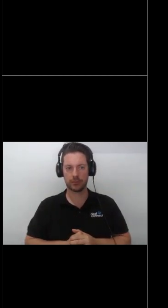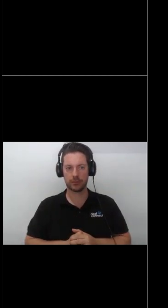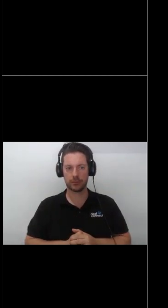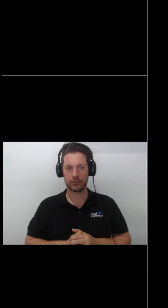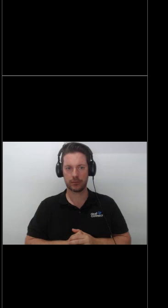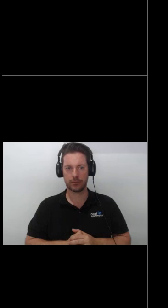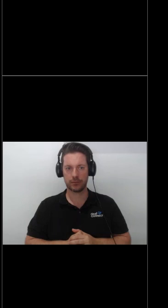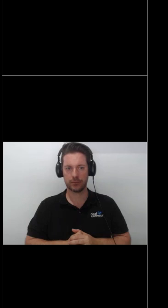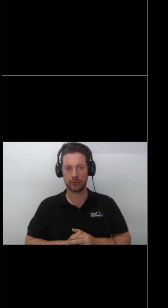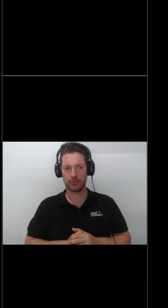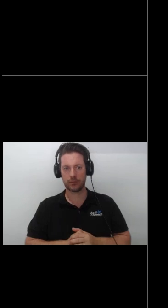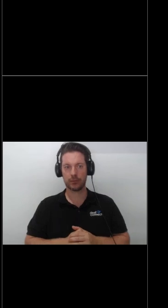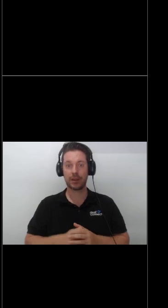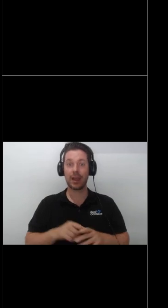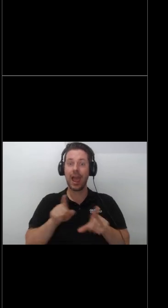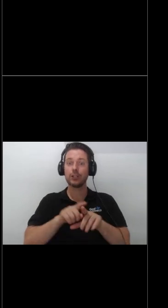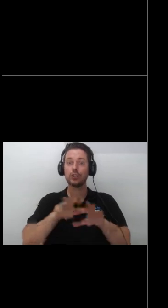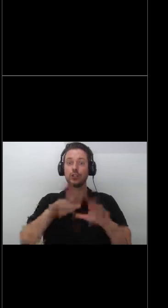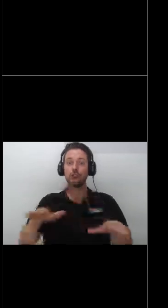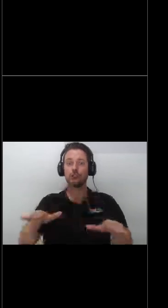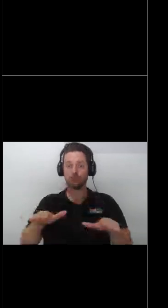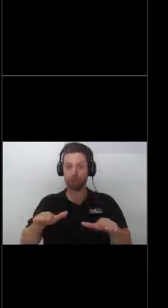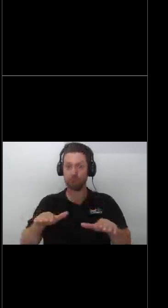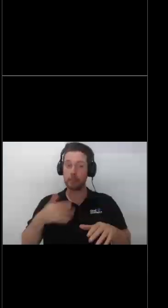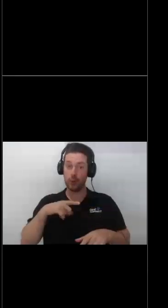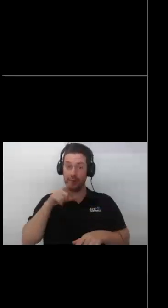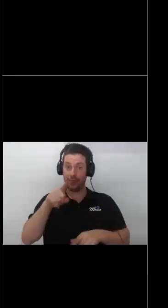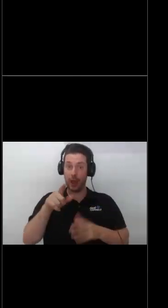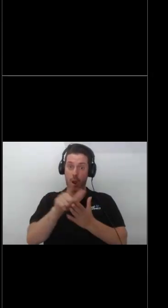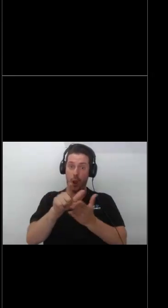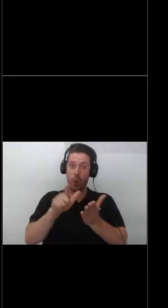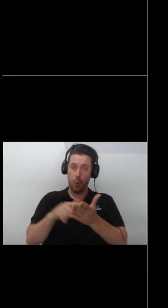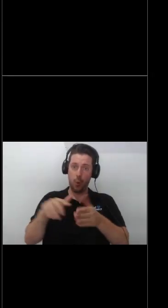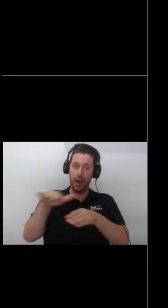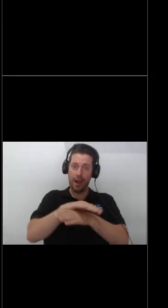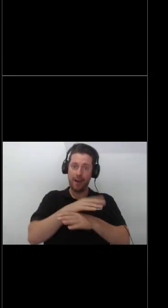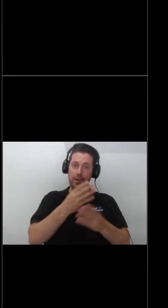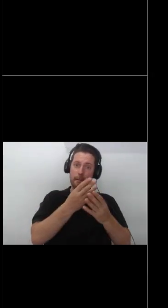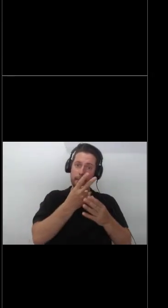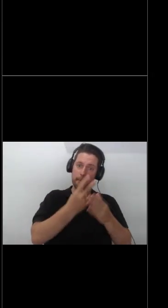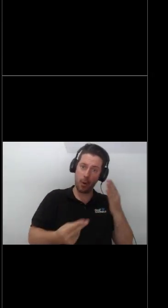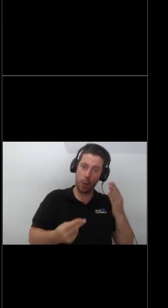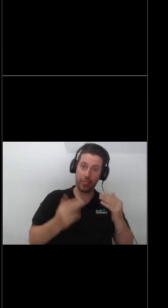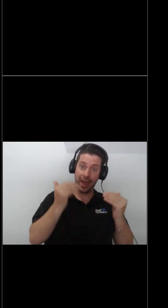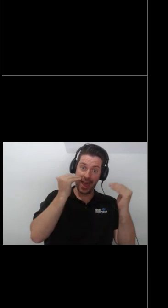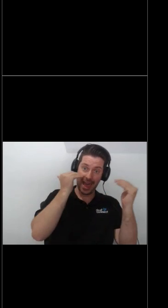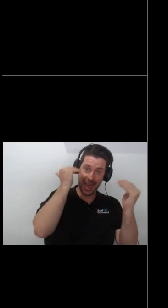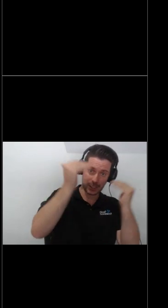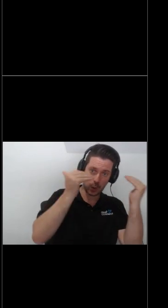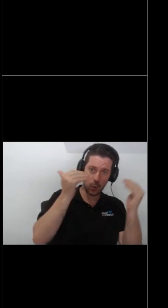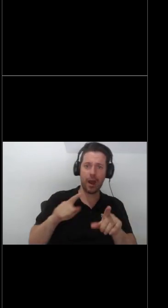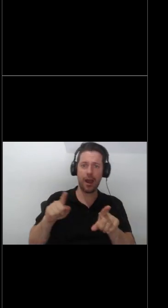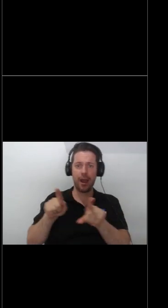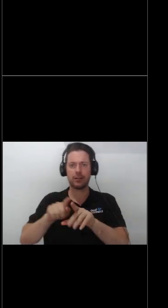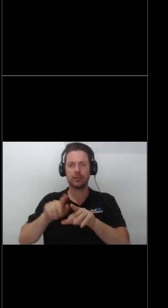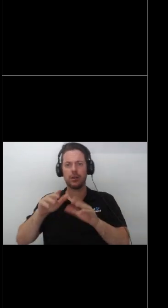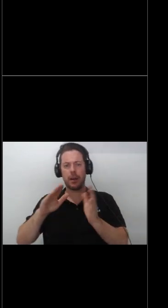and minors. So under the Mental Health Act, the Tribunal has the power